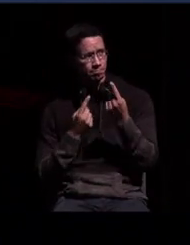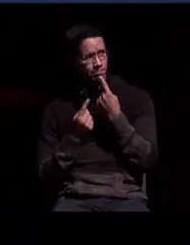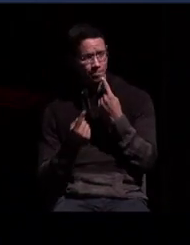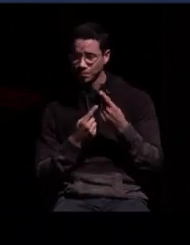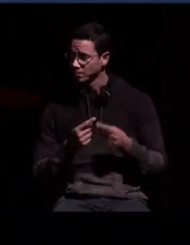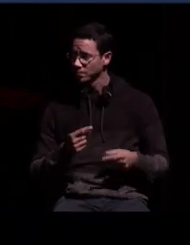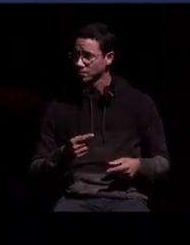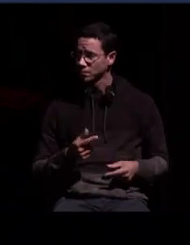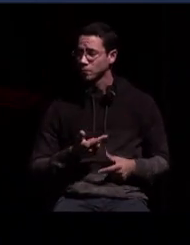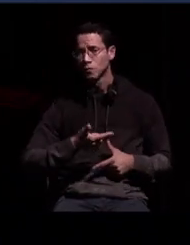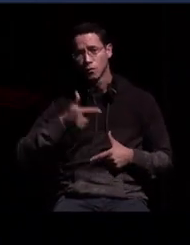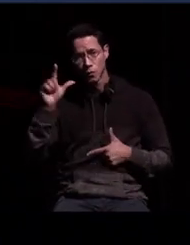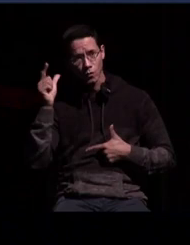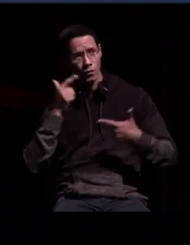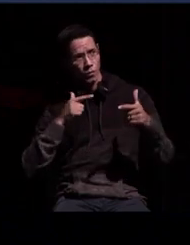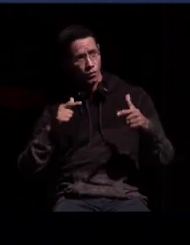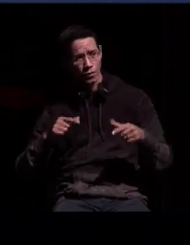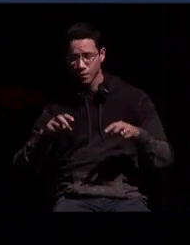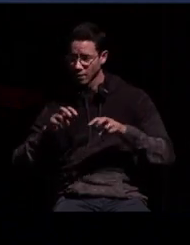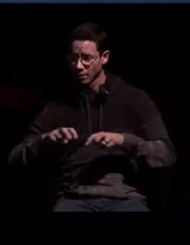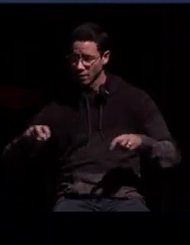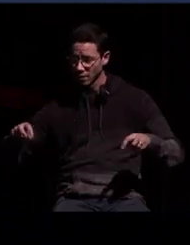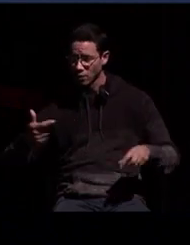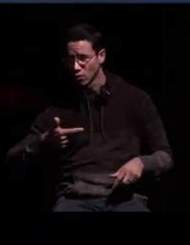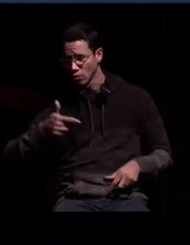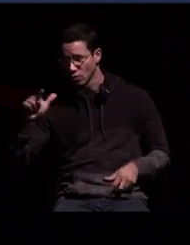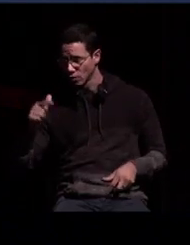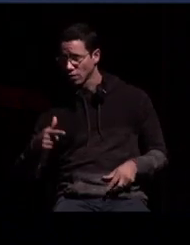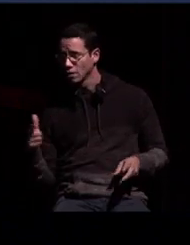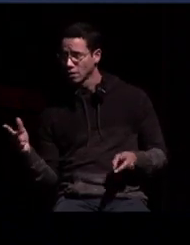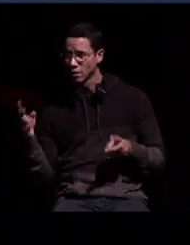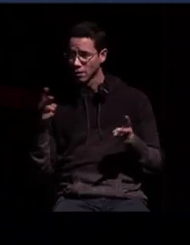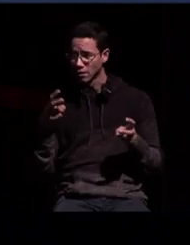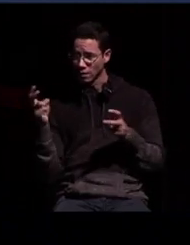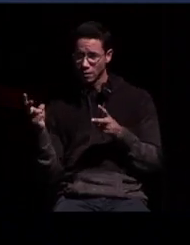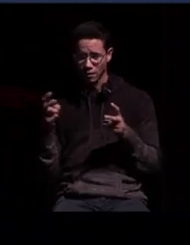to the other tables we will able to see the connections